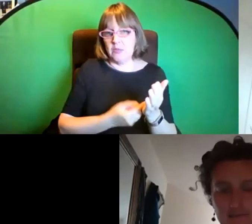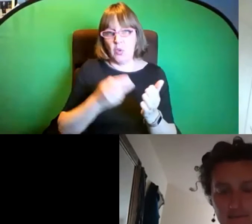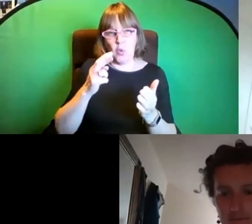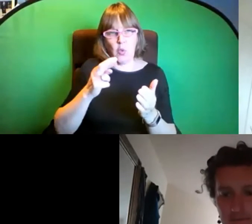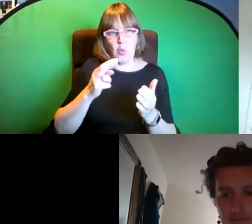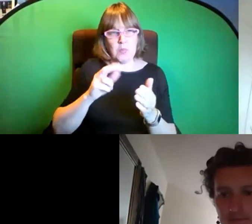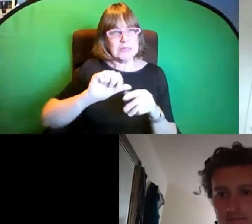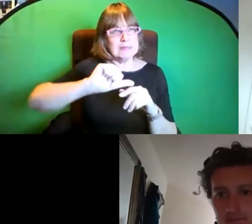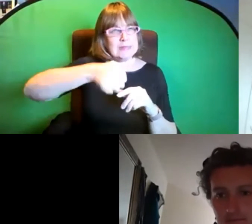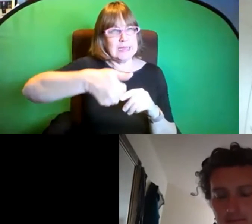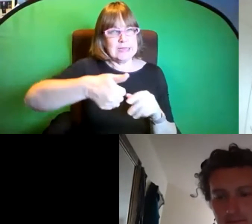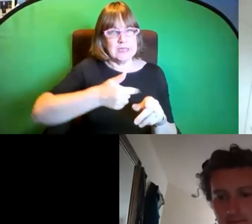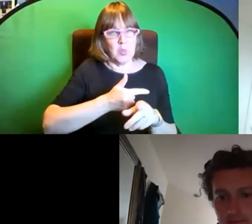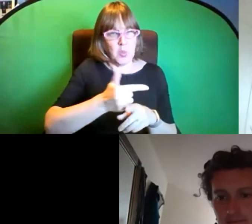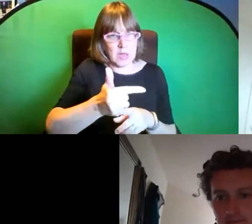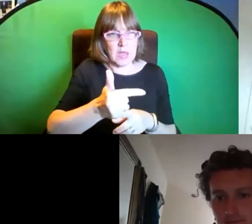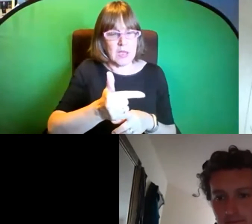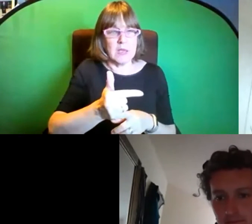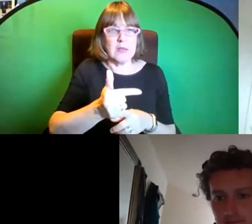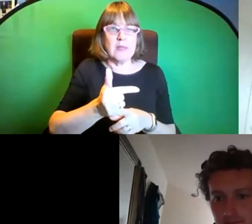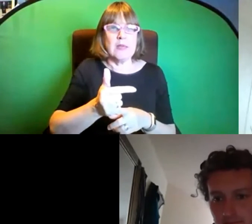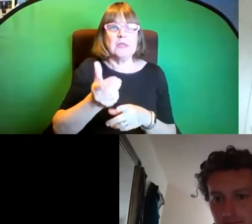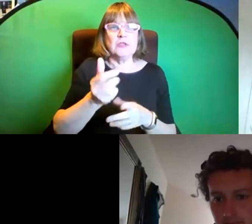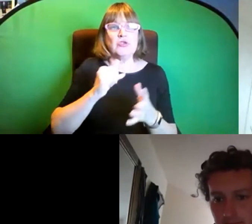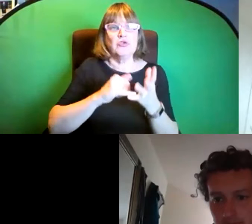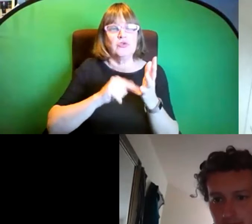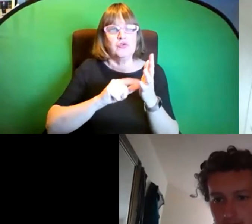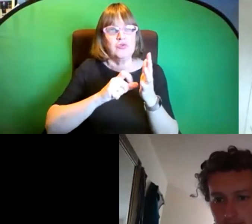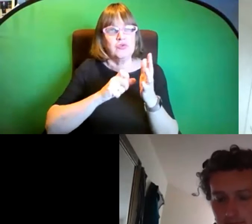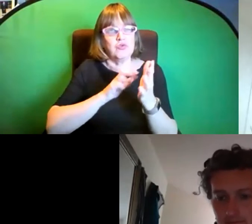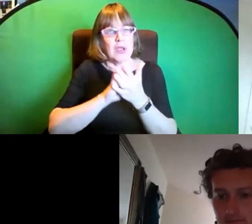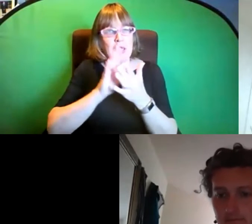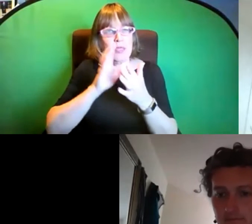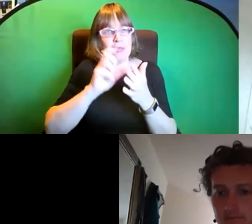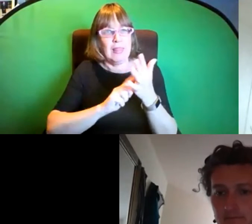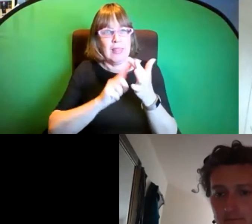the Strathclyde pension scheme which is the biggest in Scotland it will